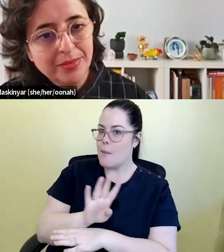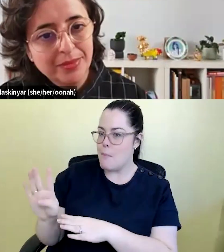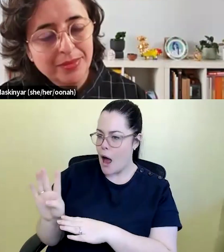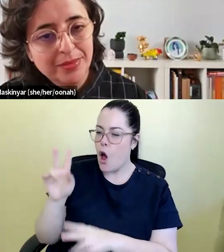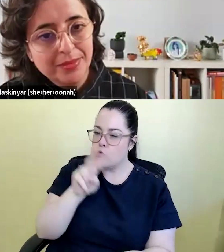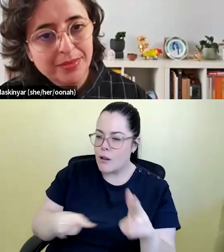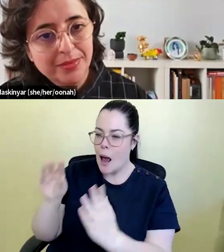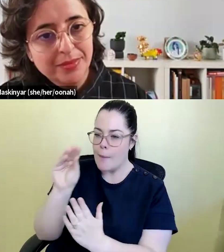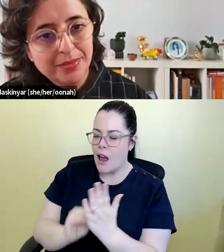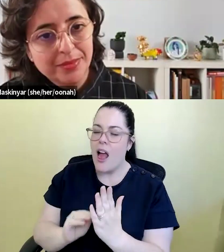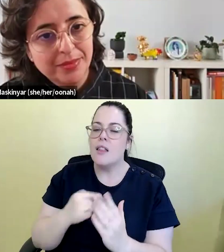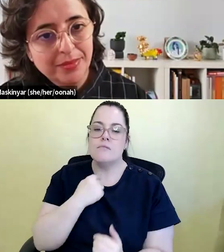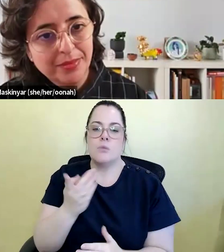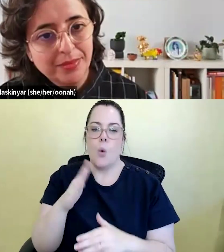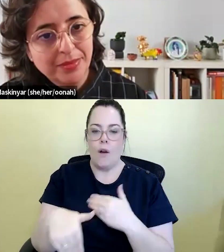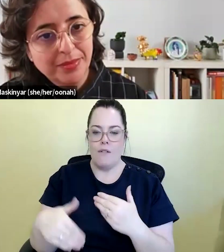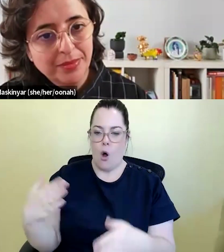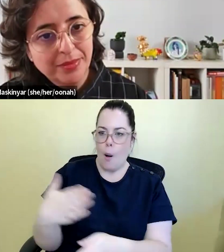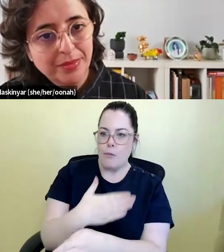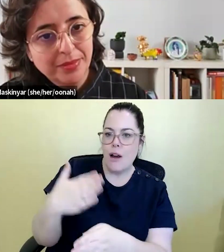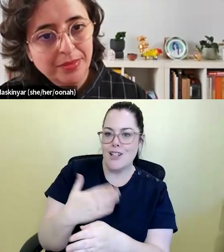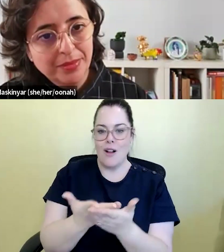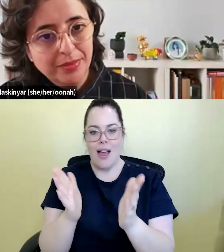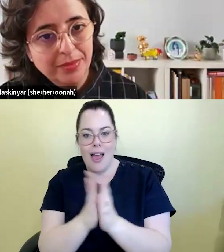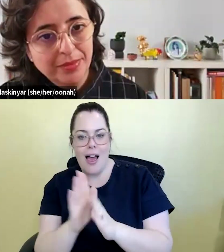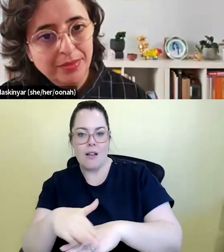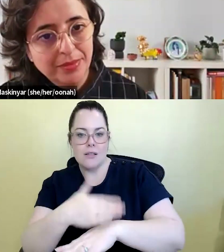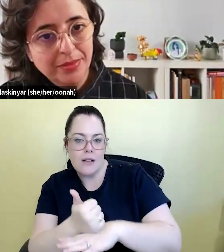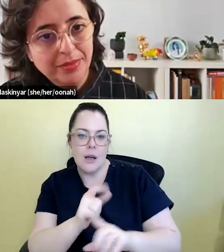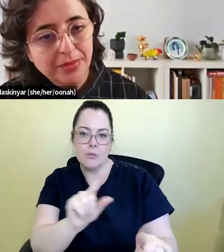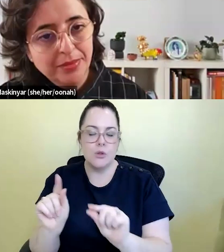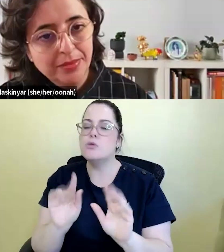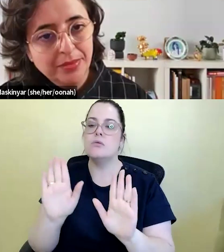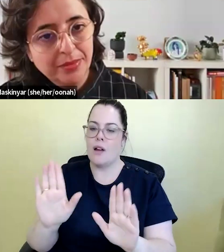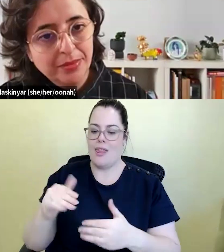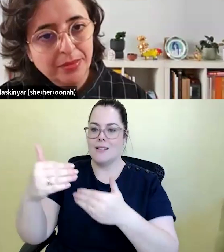in the operational aspect of it. That is for us to figure out in stage II with you. Stage one is just